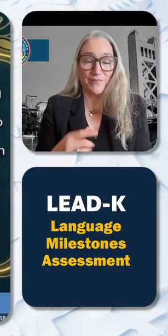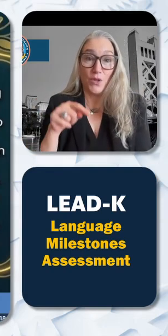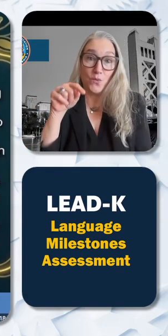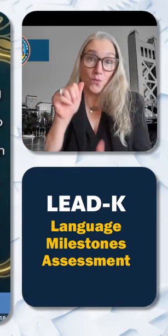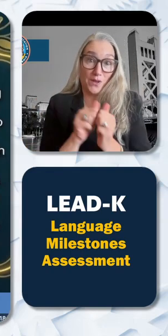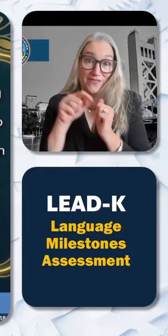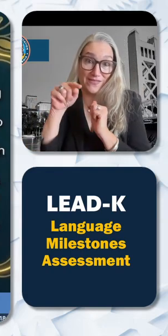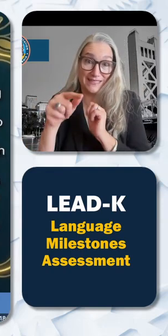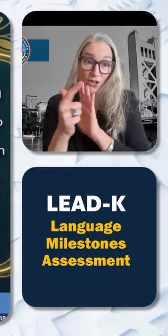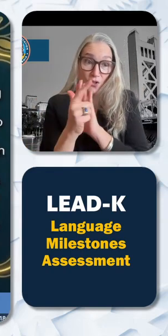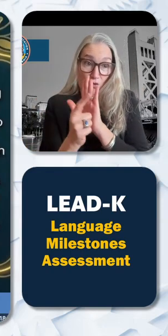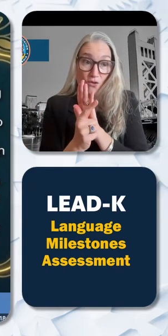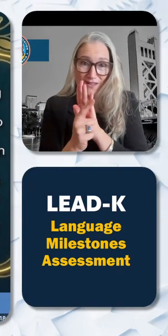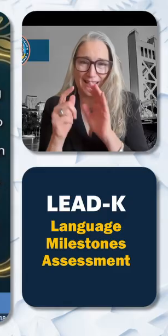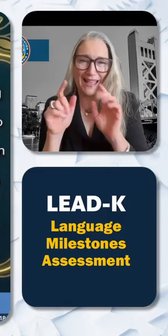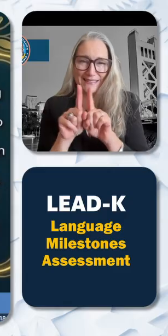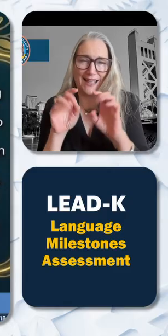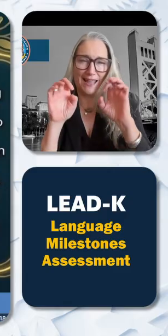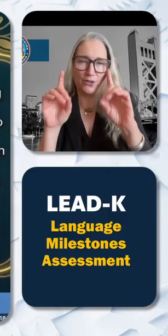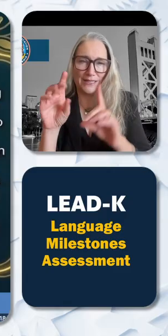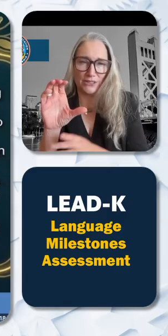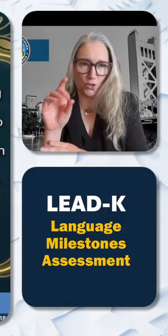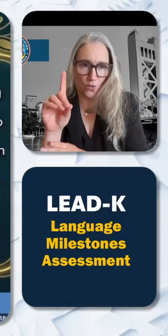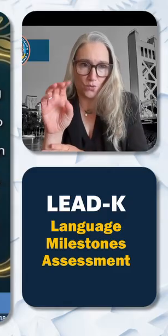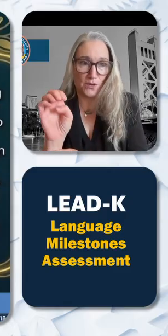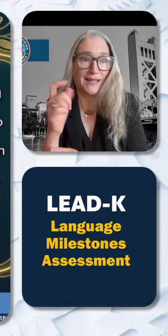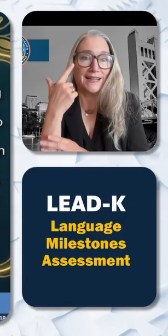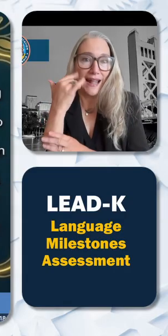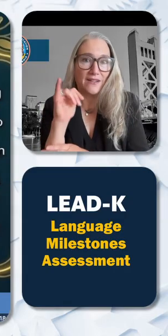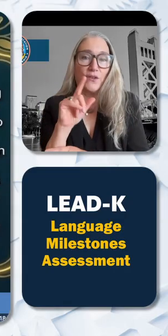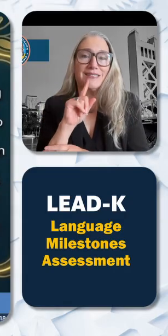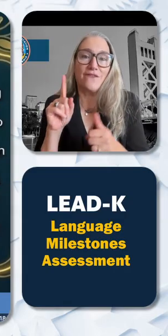we would call it SB 210. With this law placed.